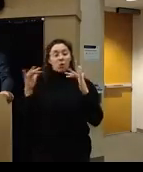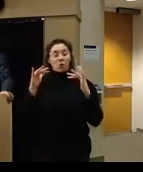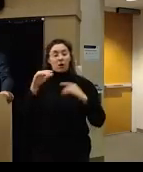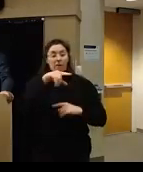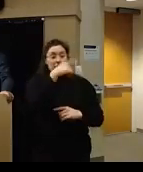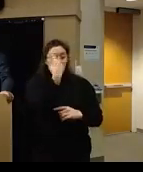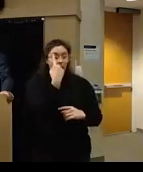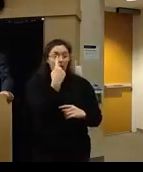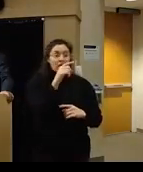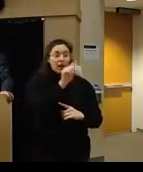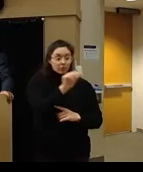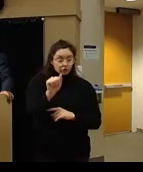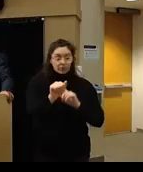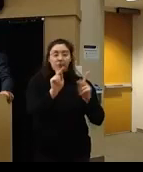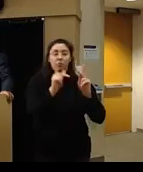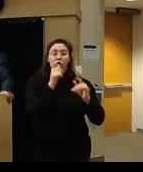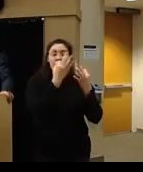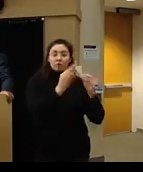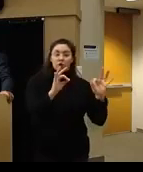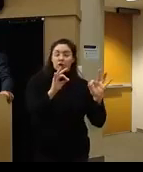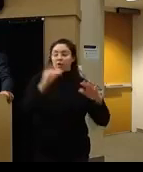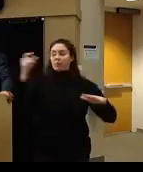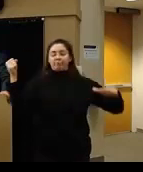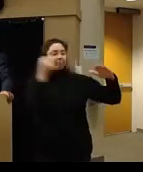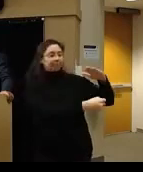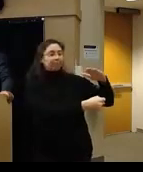and enslaved were sent to an asylum in Williamsburg it was called the Eastern